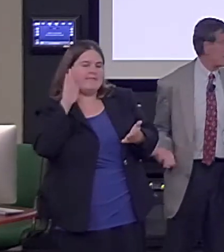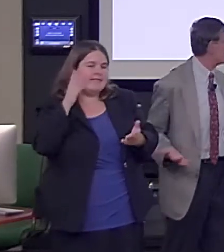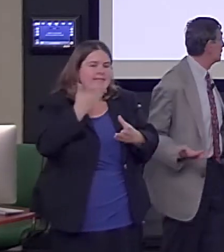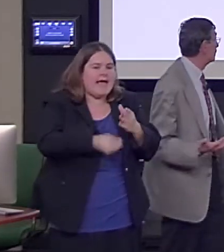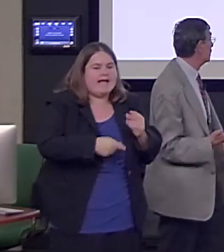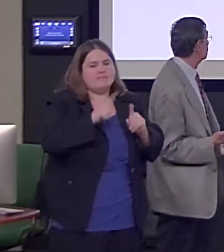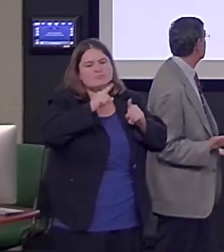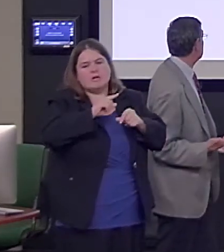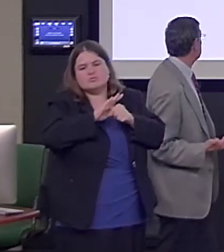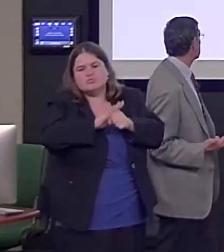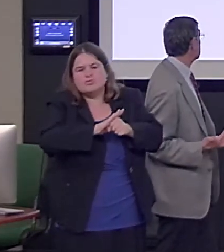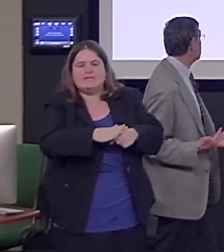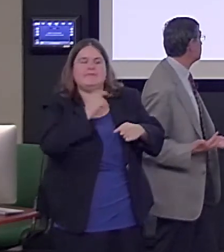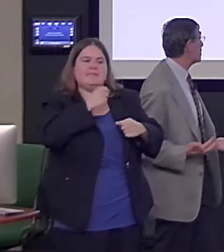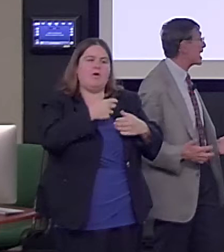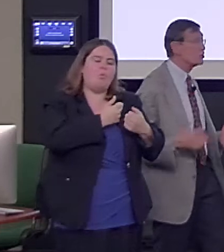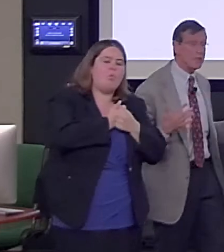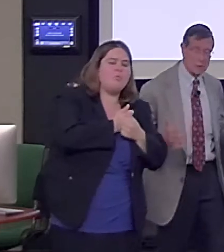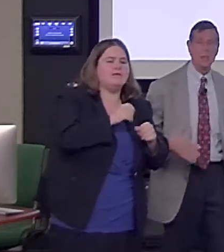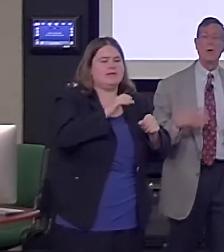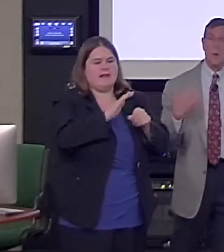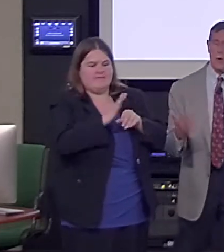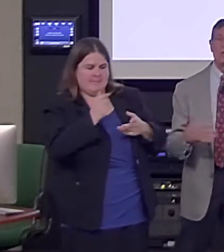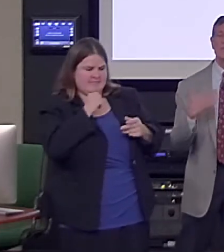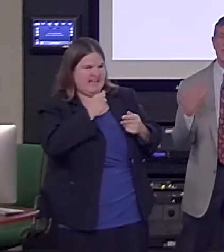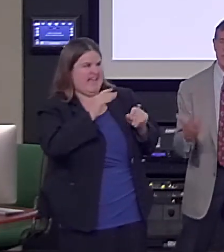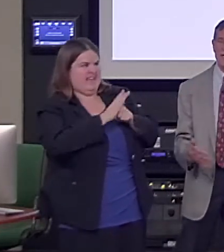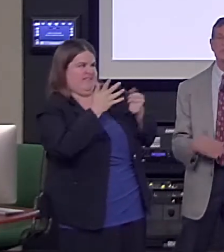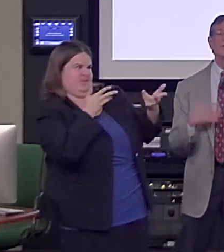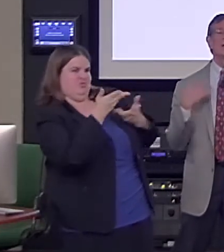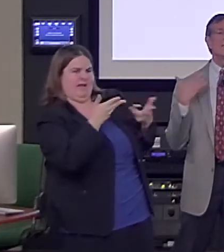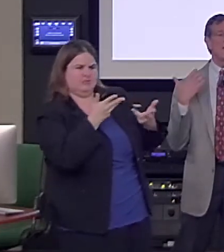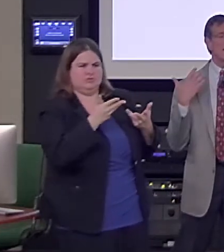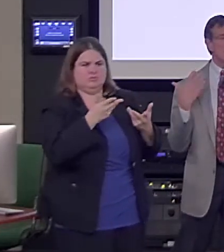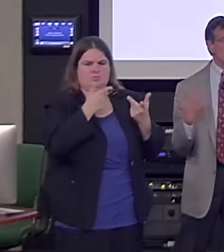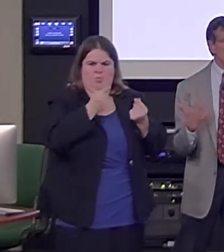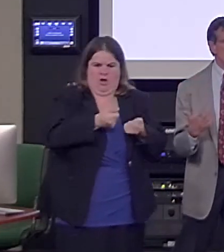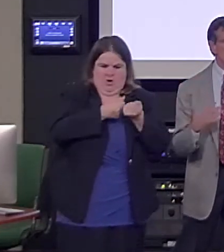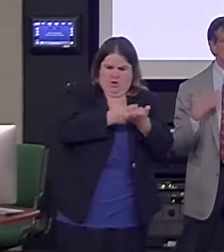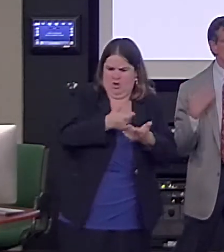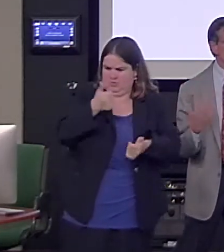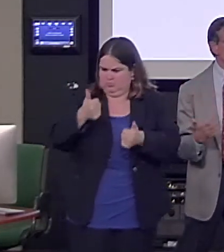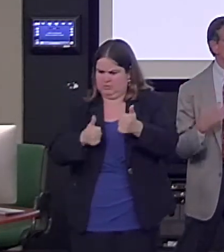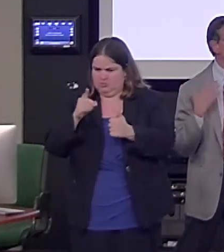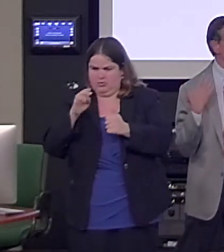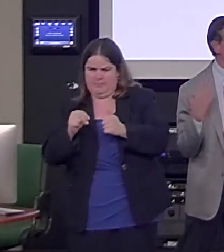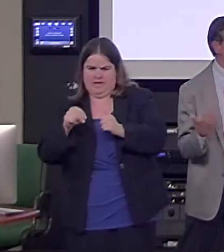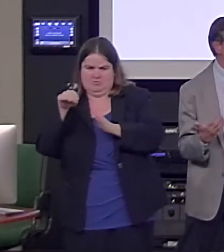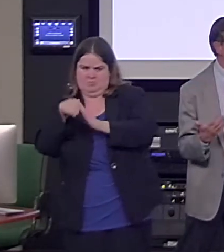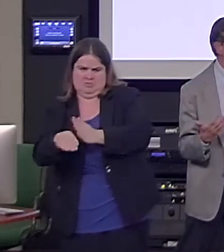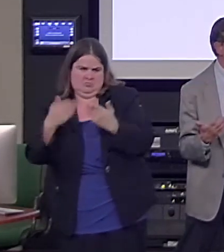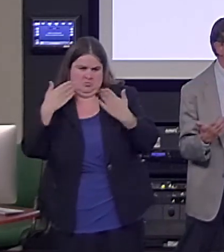lack of reciprocal interaction, all of the things that infants typically expect in terms